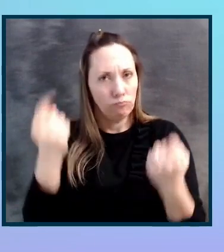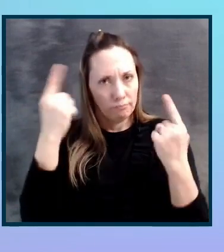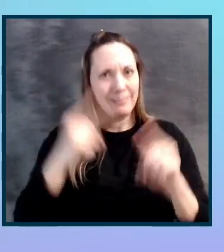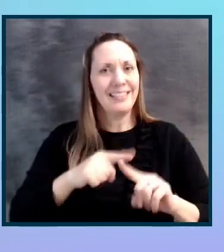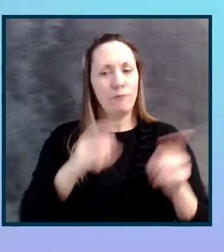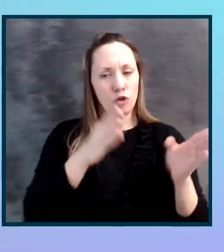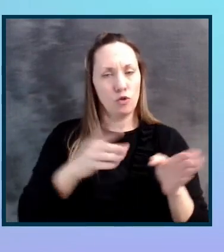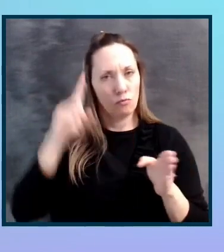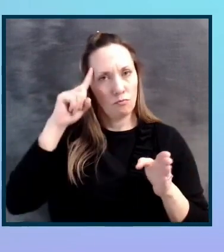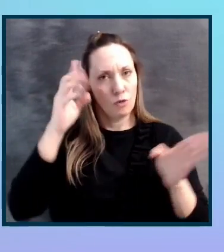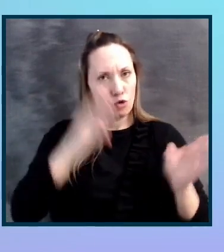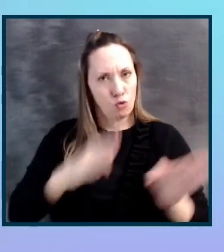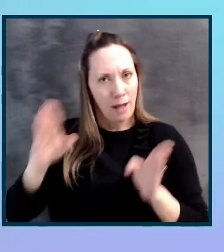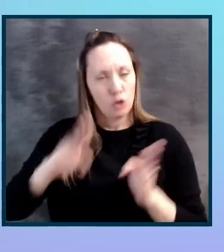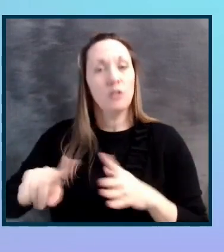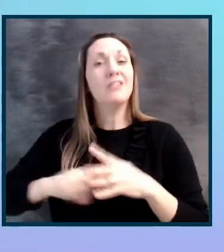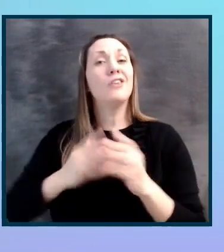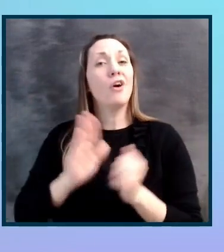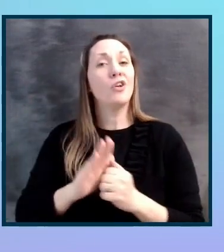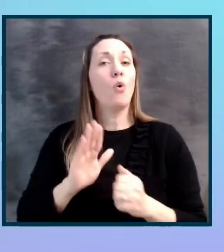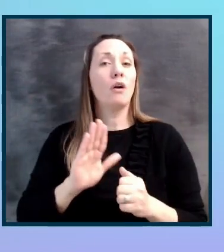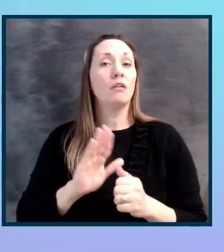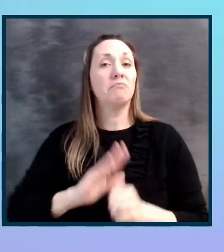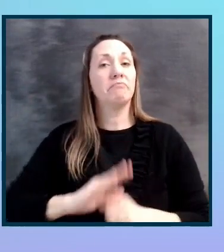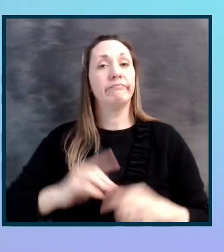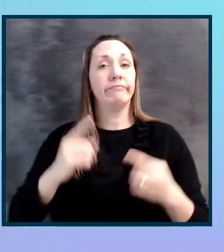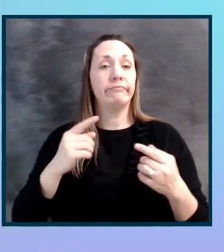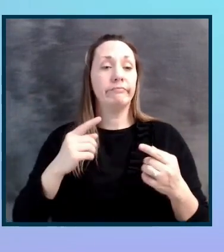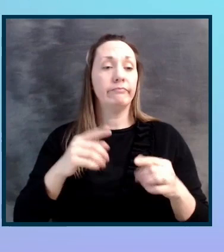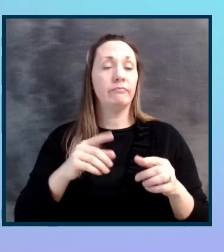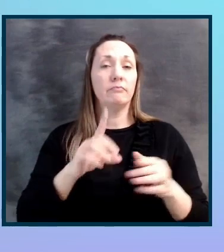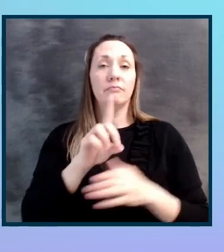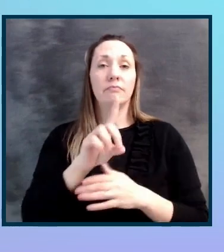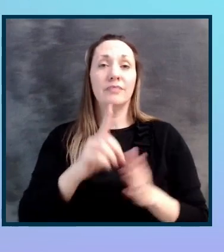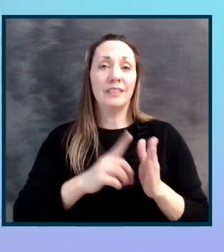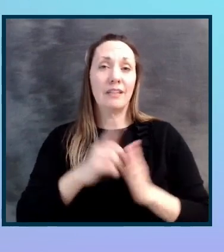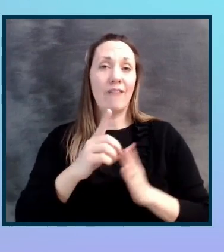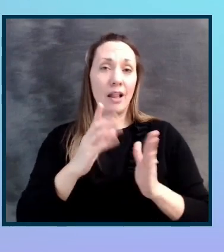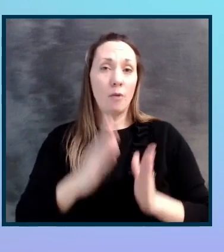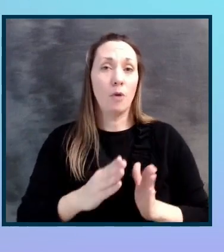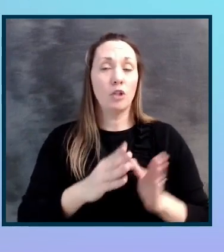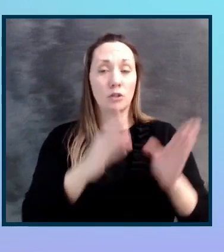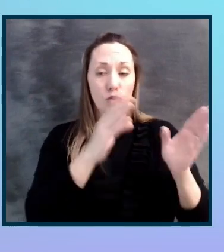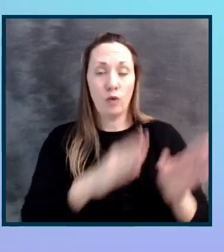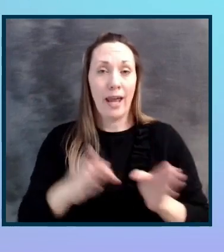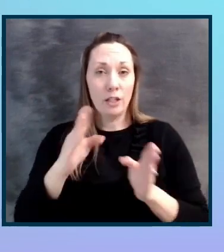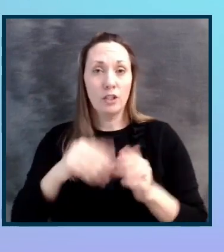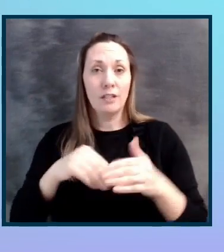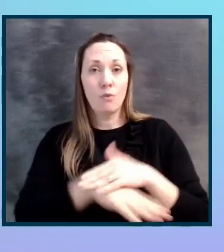to start your accessibility journey as developers. And again, if there's questions, ask them. There is no bad question during the session 'cause